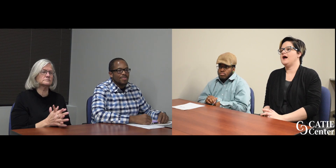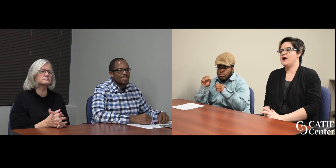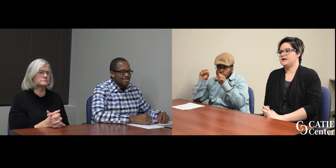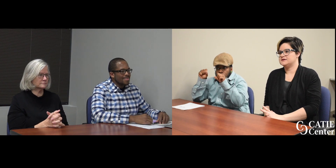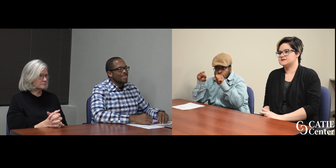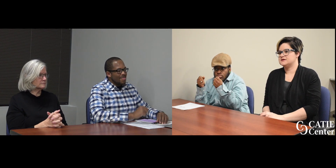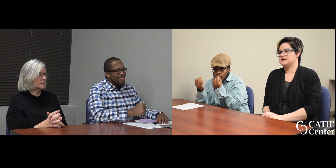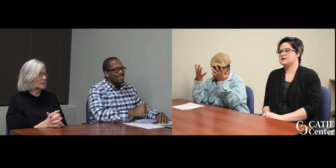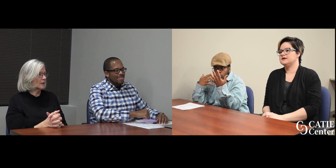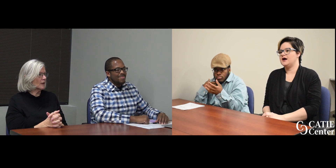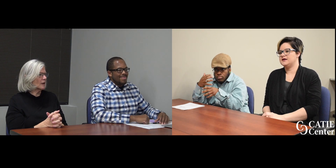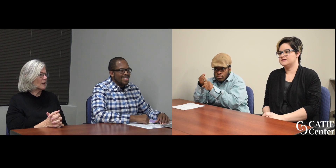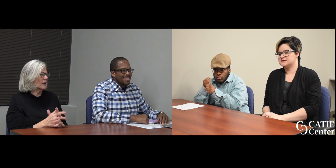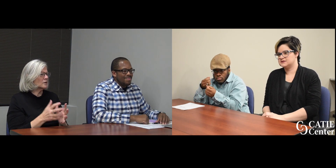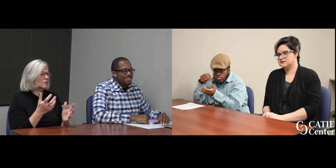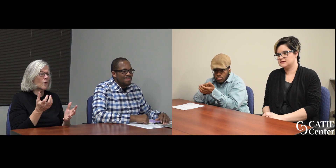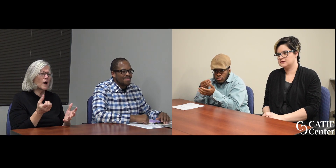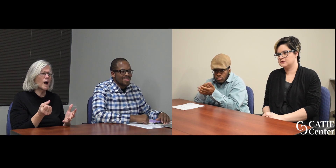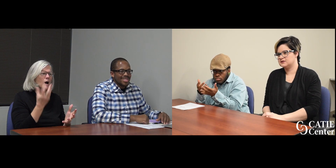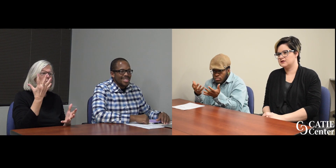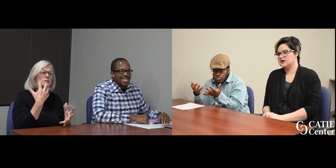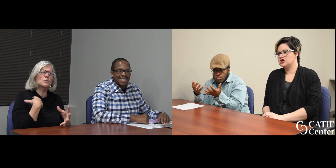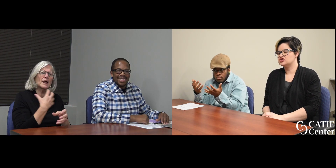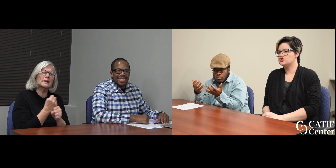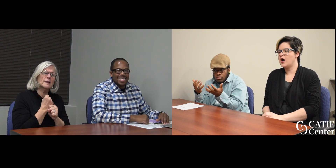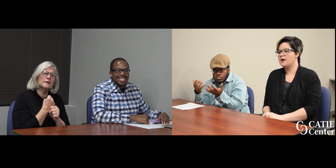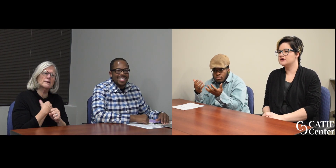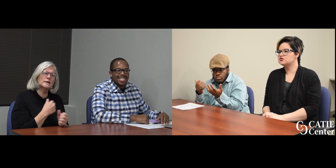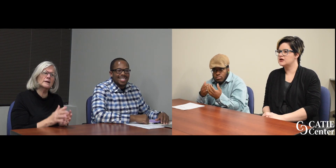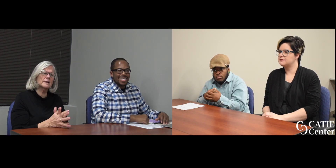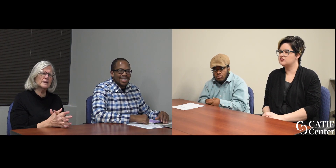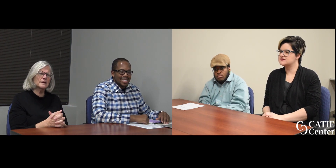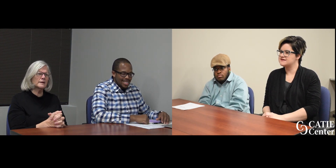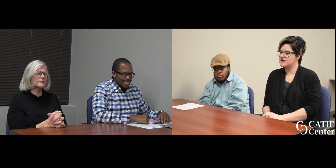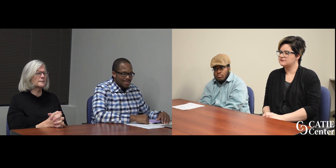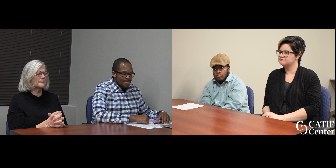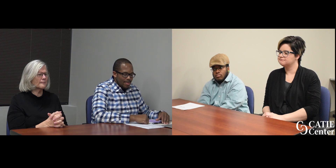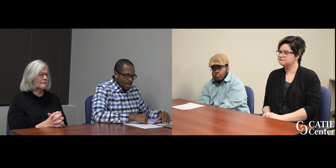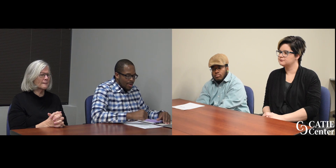Got it. Got it. So how much would I be receiving?